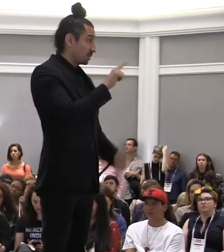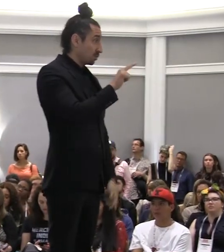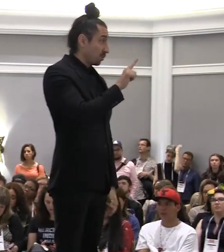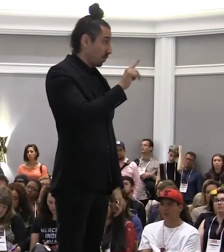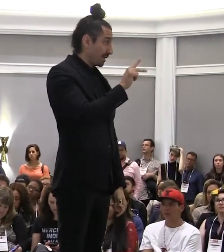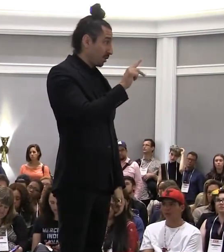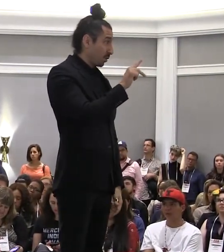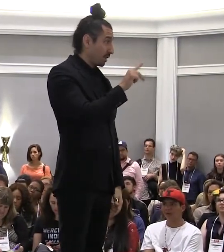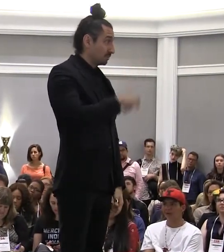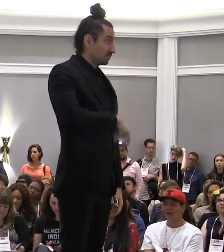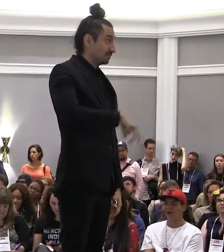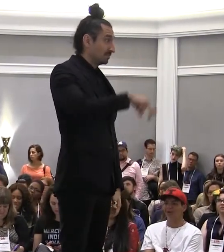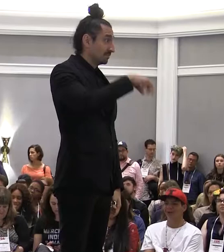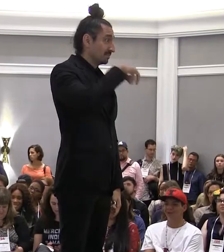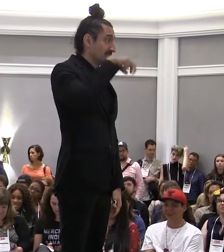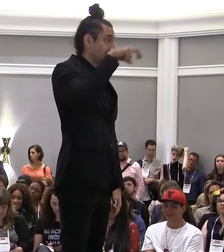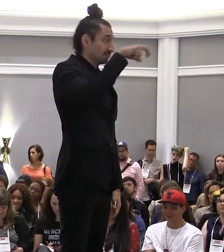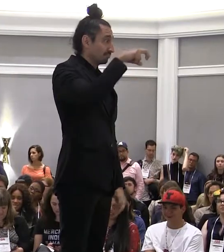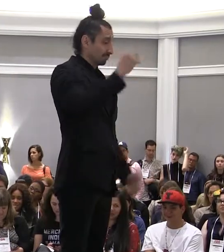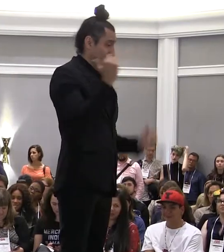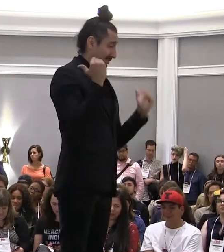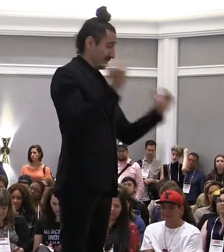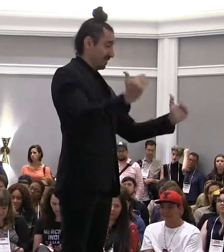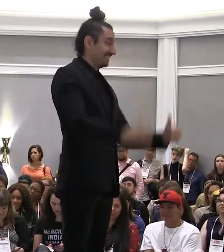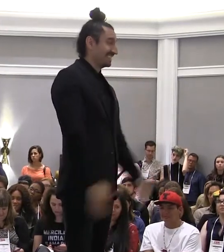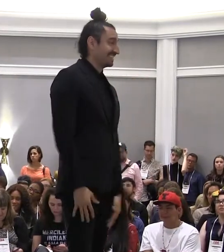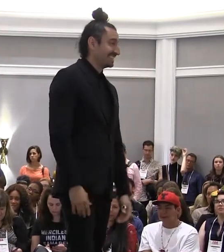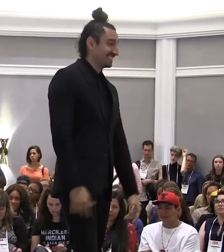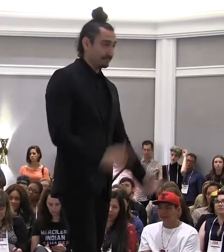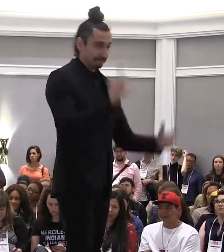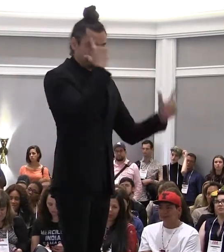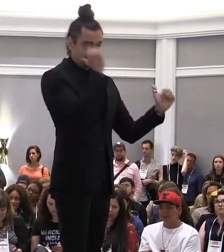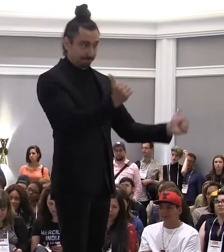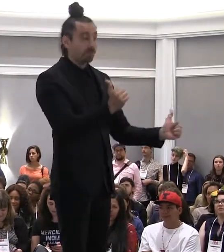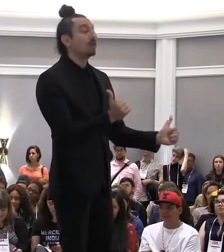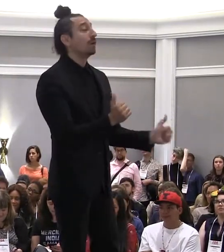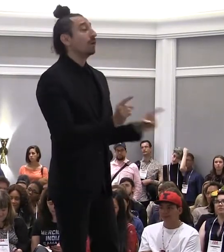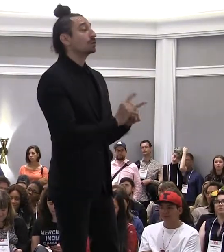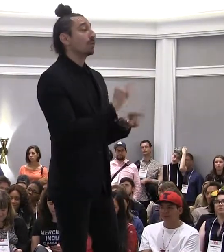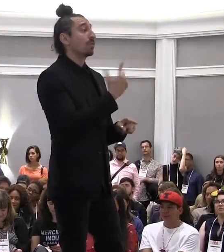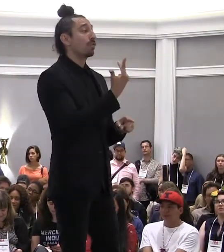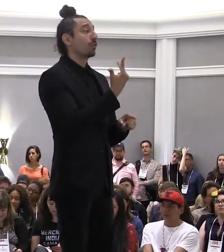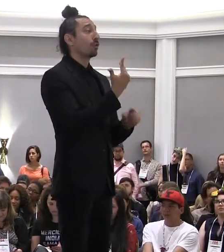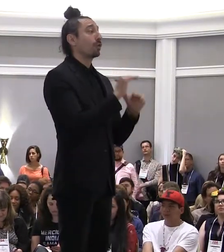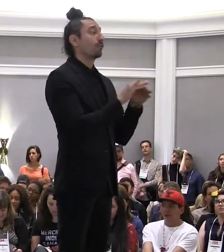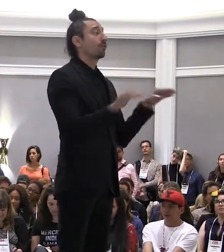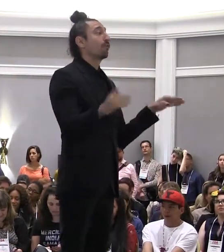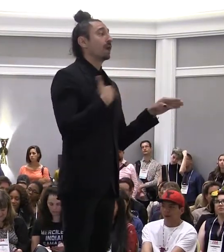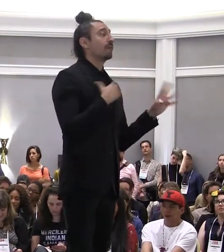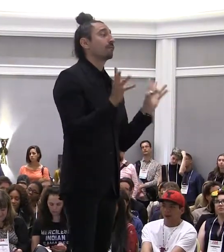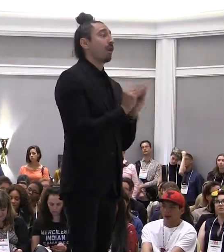go for it! Then we have the conference level which is the third floor. there's a lot of rooms on that floor as well.